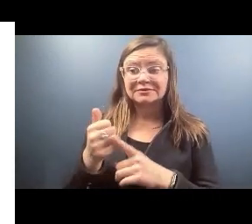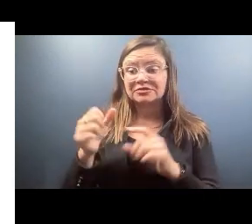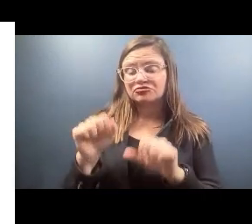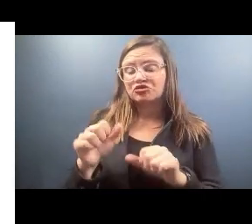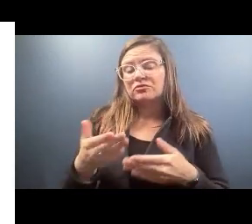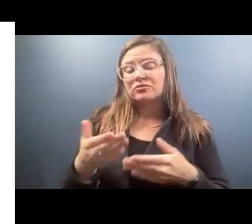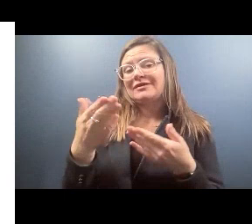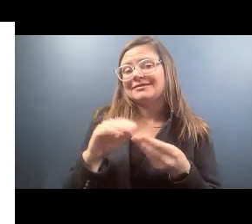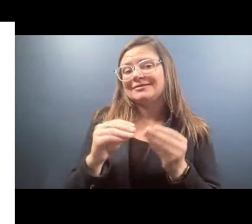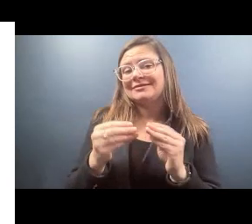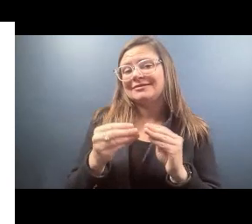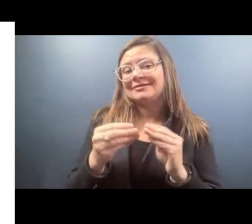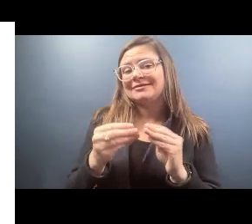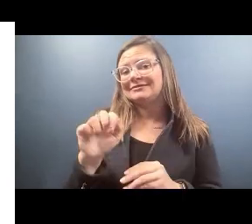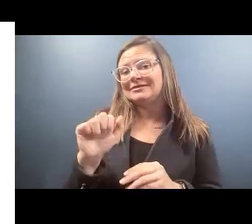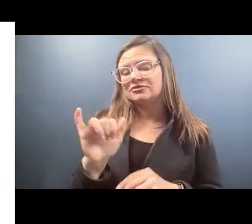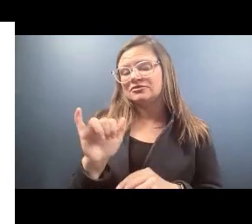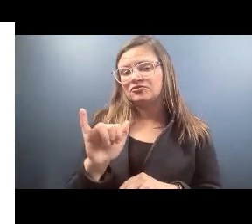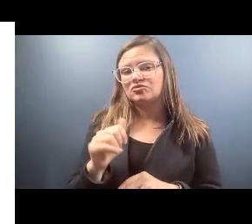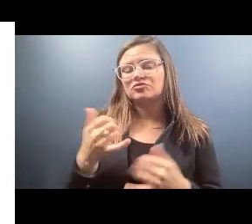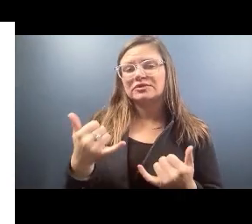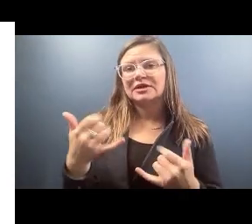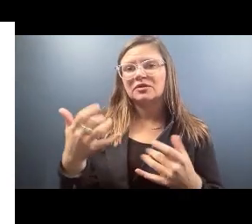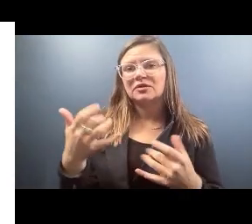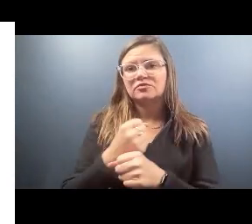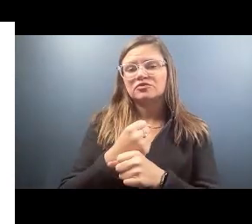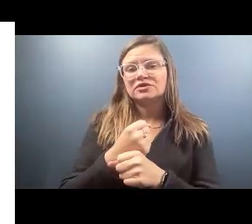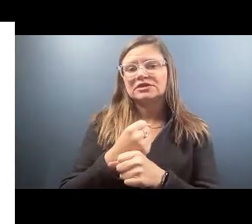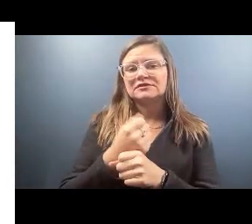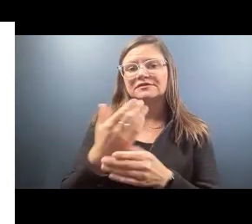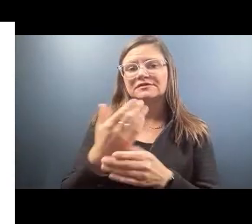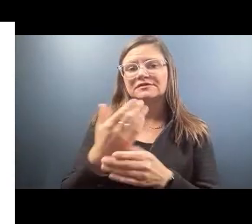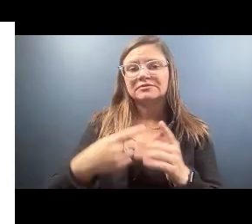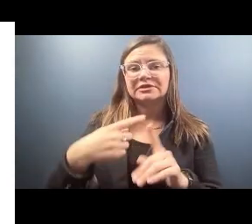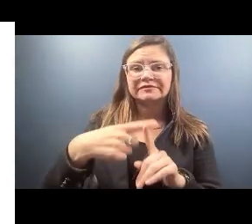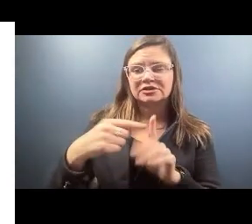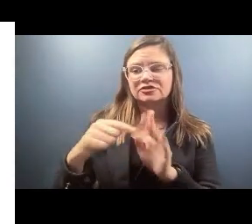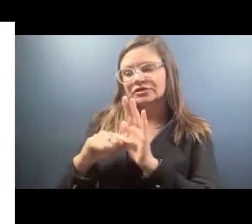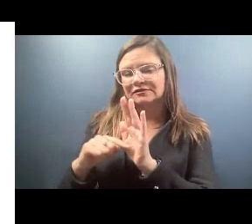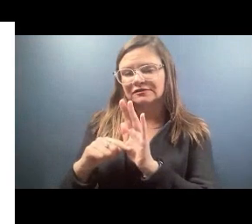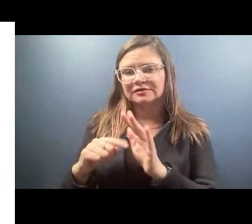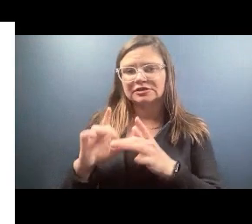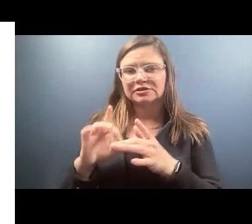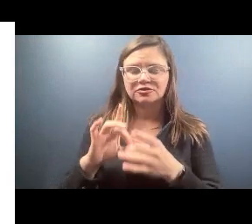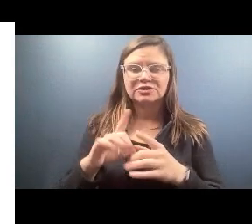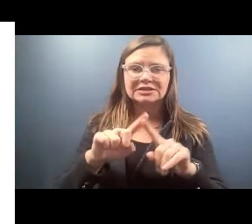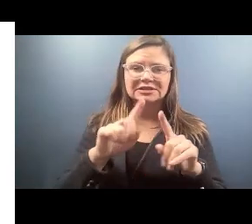So now I'm going to just go through and brief some of the advantages and disadvantages to these different types of data,